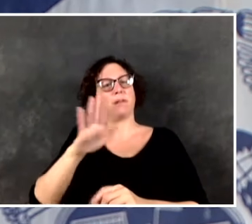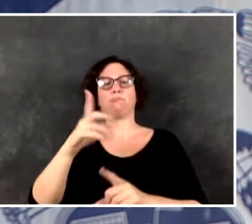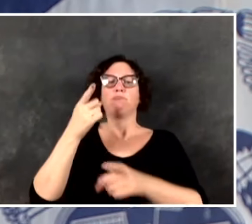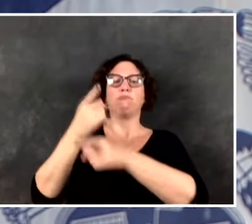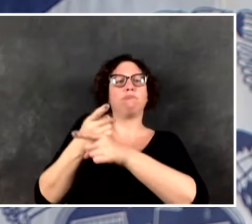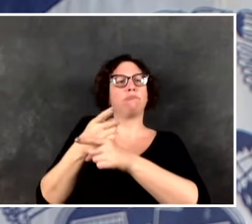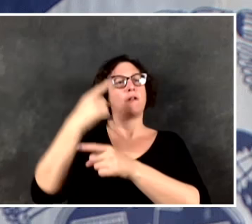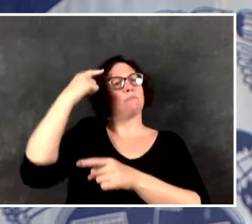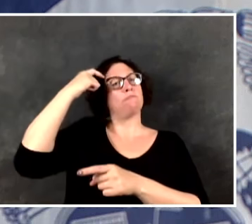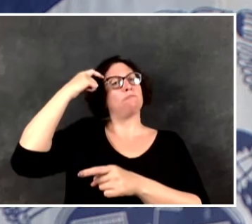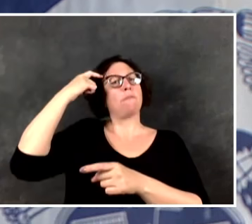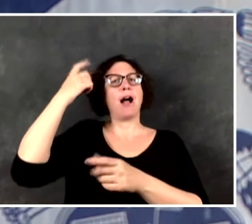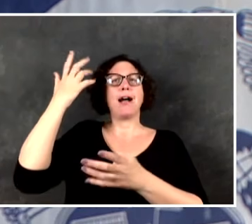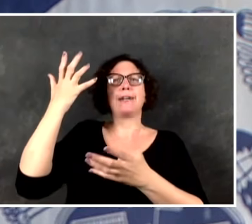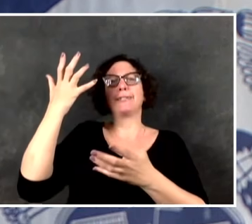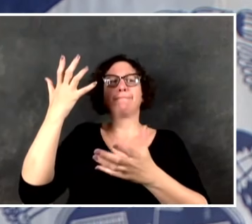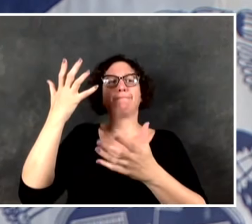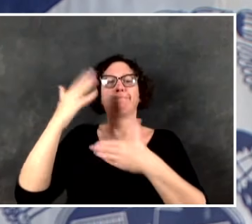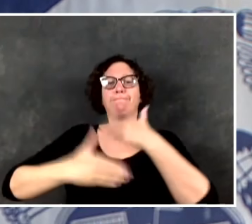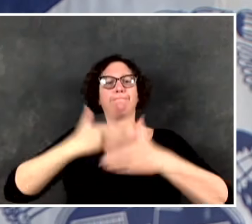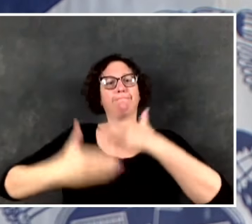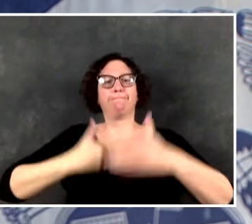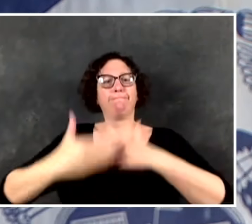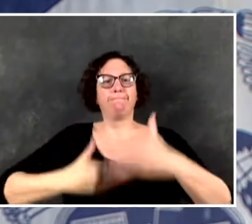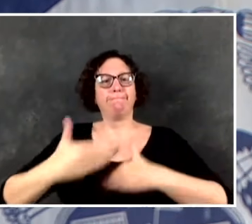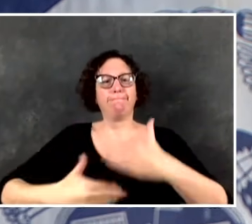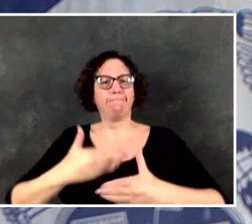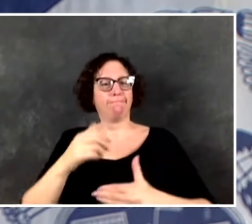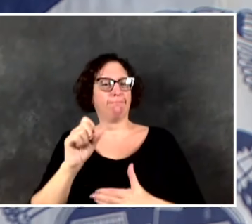I THINK THAT'S THE MIND SET